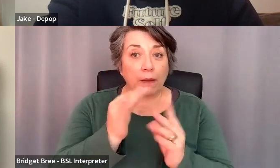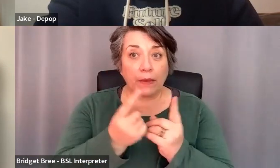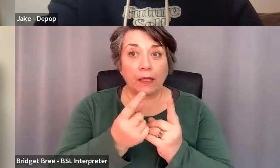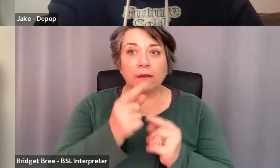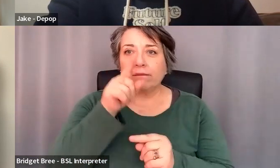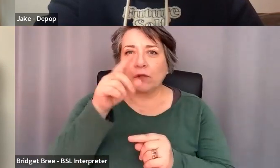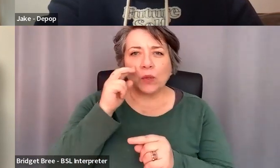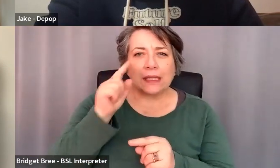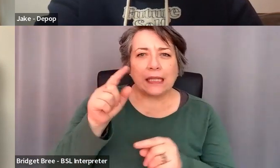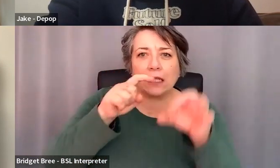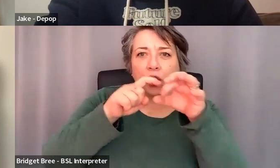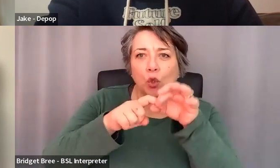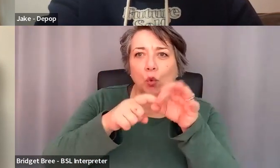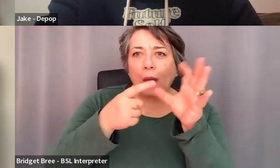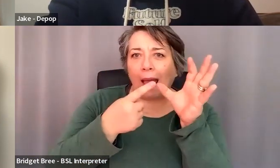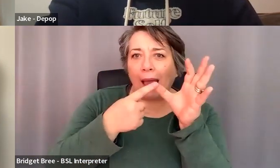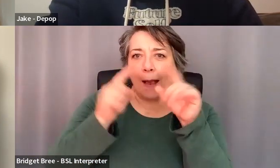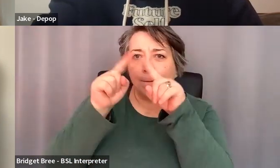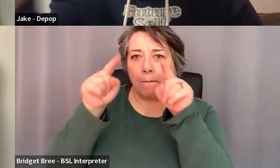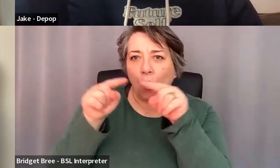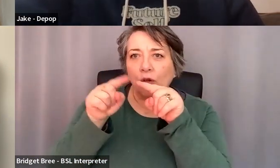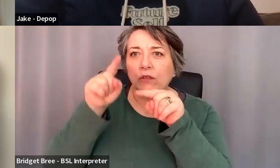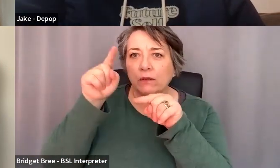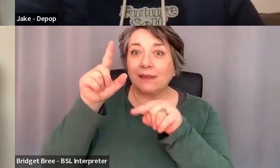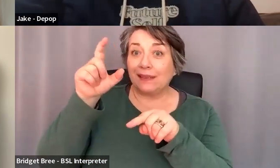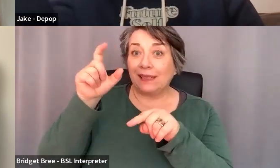and we will try and get to those towards the end of the session, if we can.